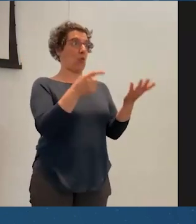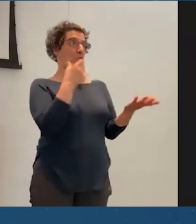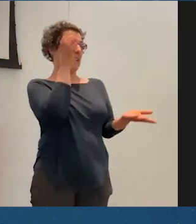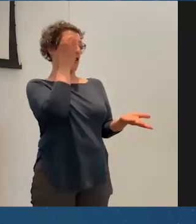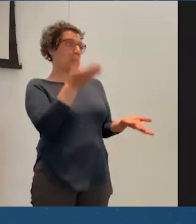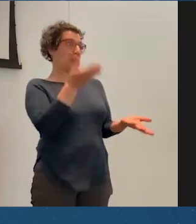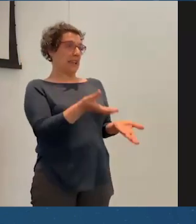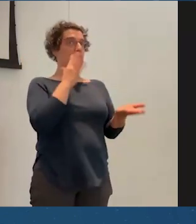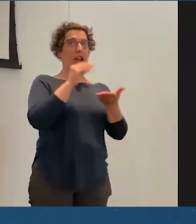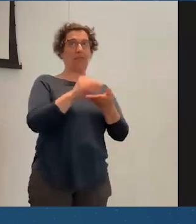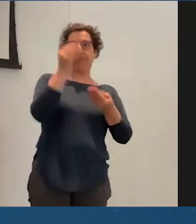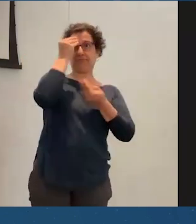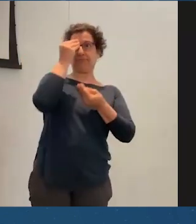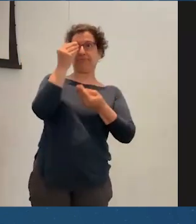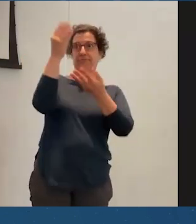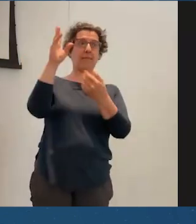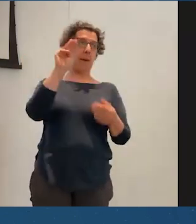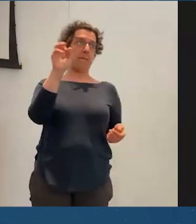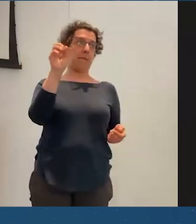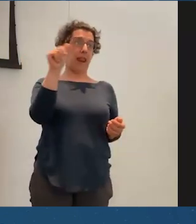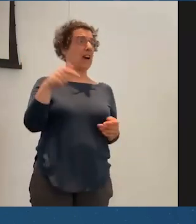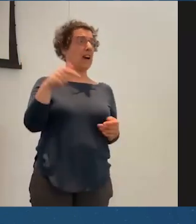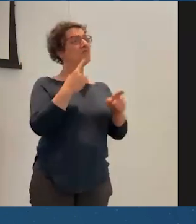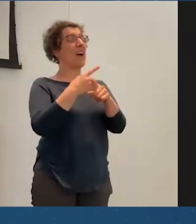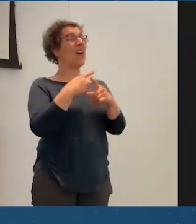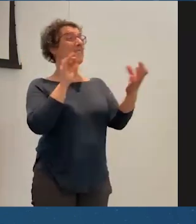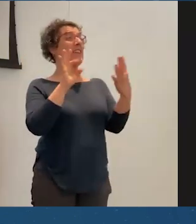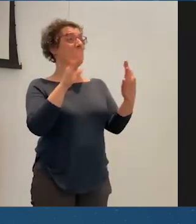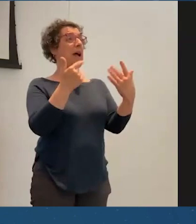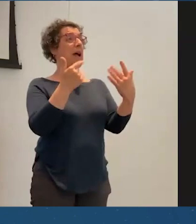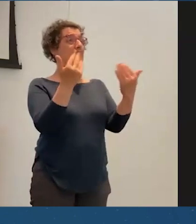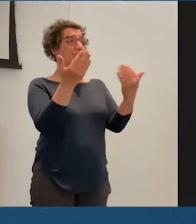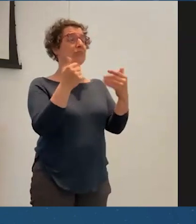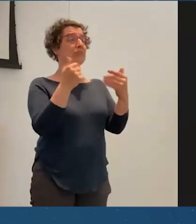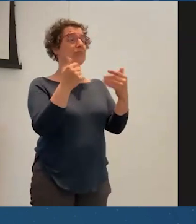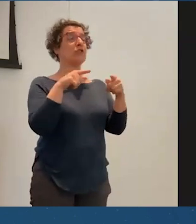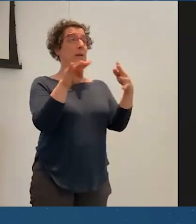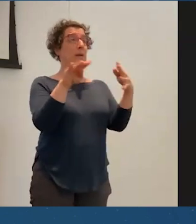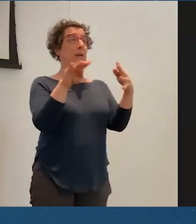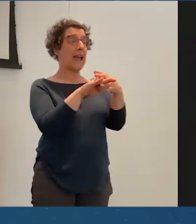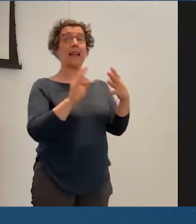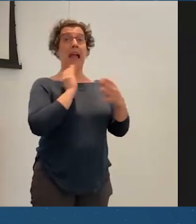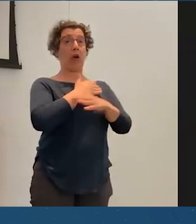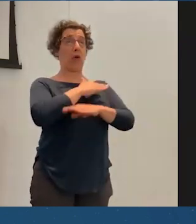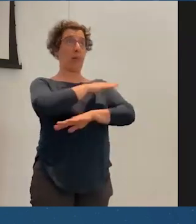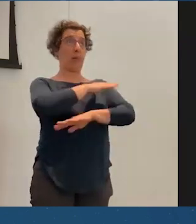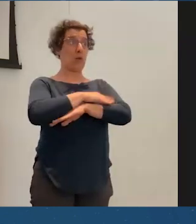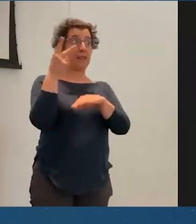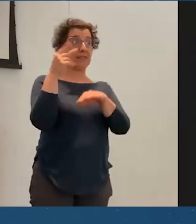Yeah, keep the feedback coming. Find us in breaks or on our booth in the second floor.